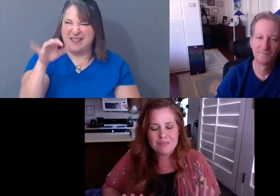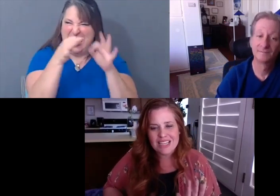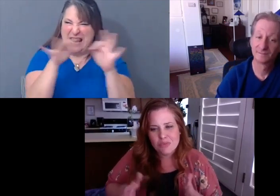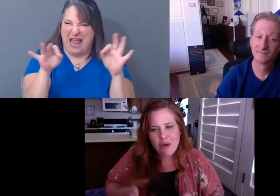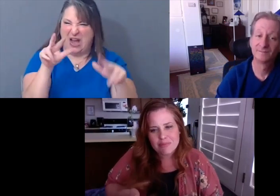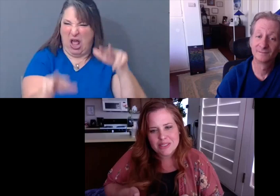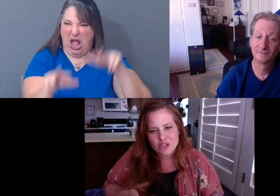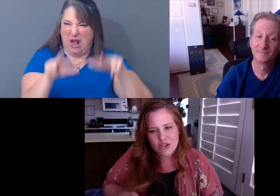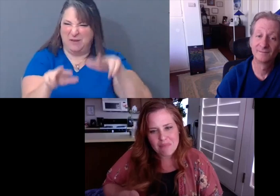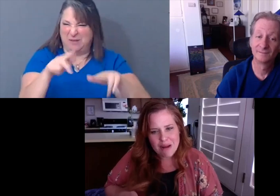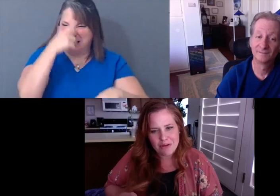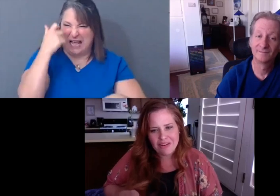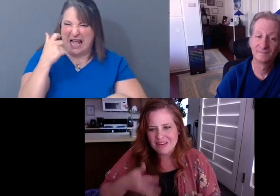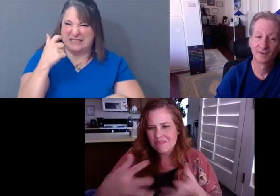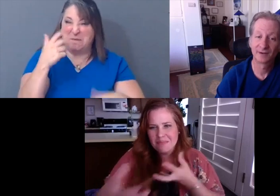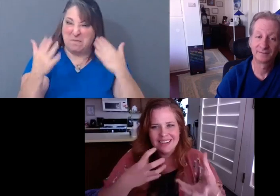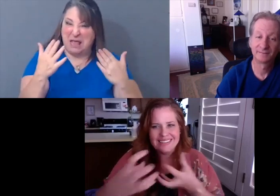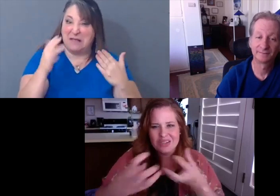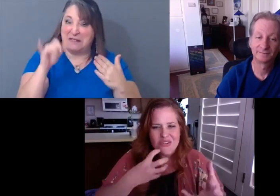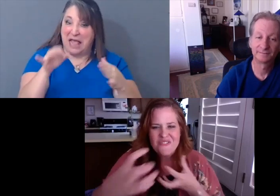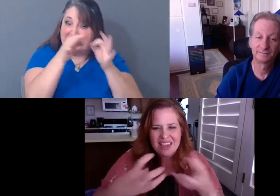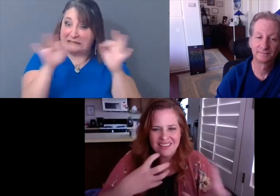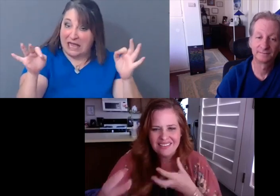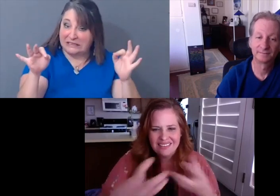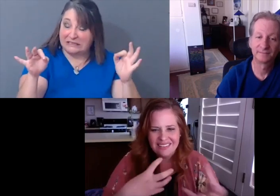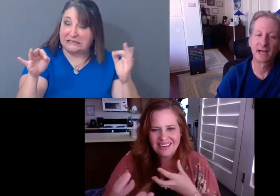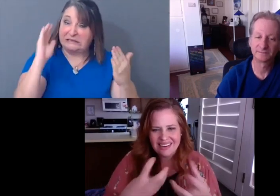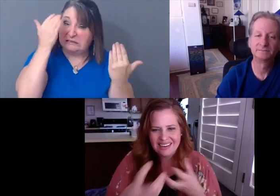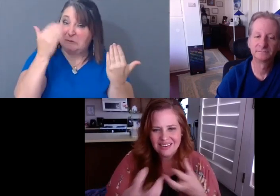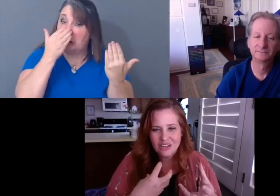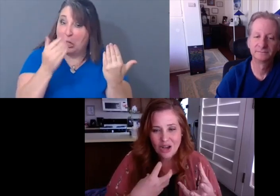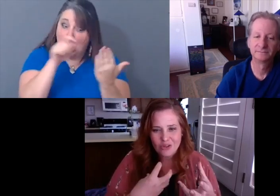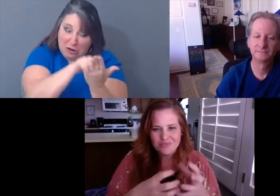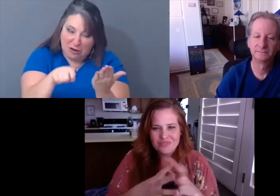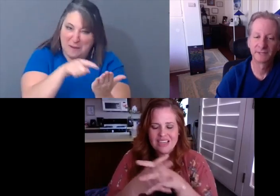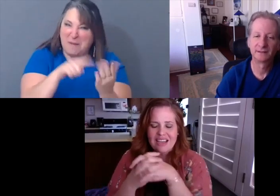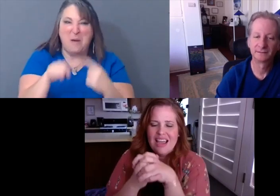because it probably looked good on paper, but it didn't fit. Yeah. - You know?